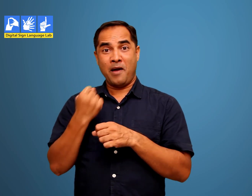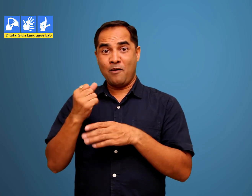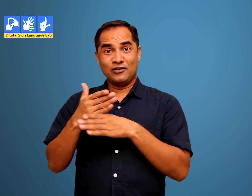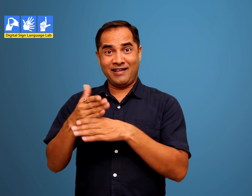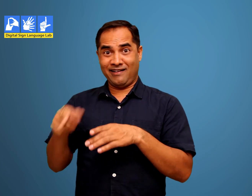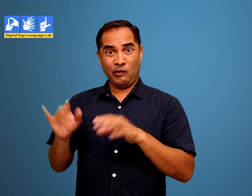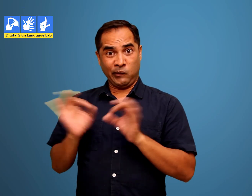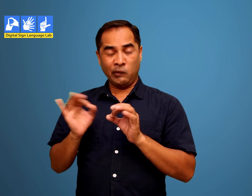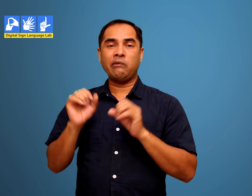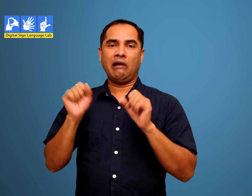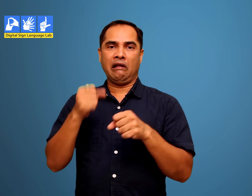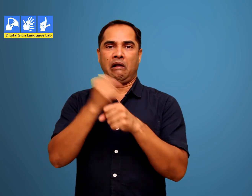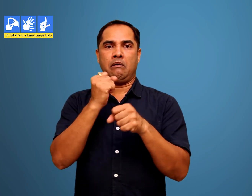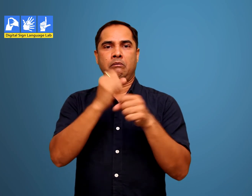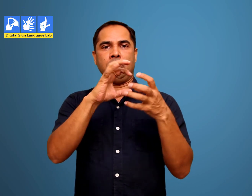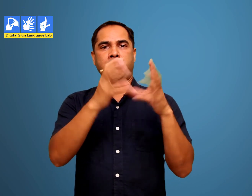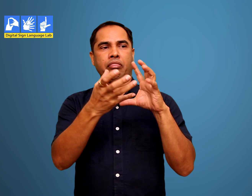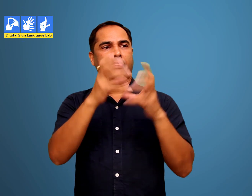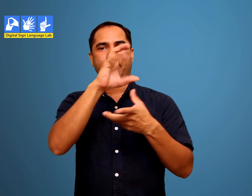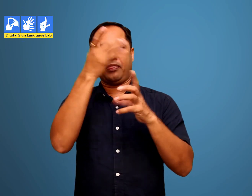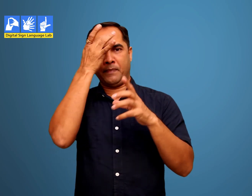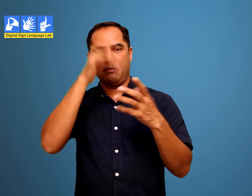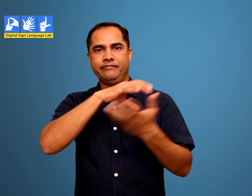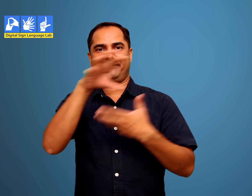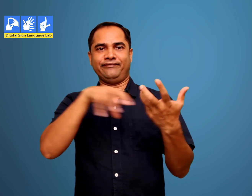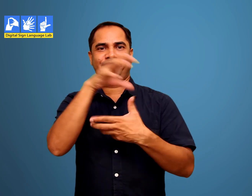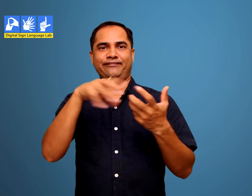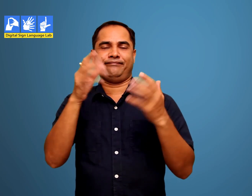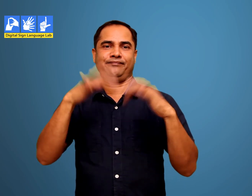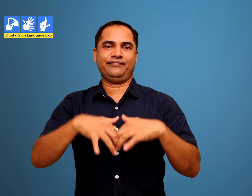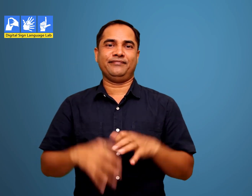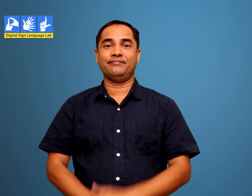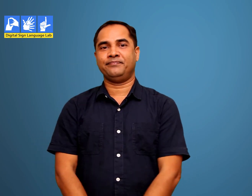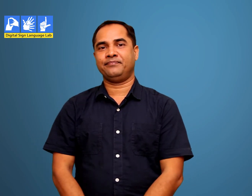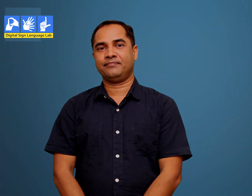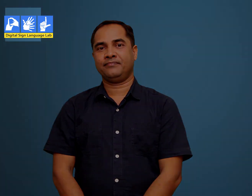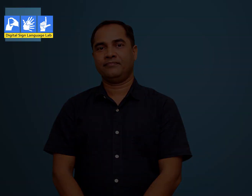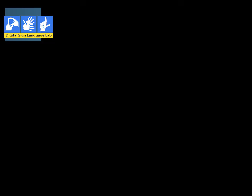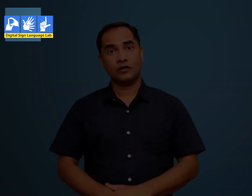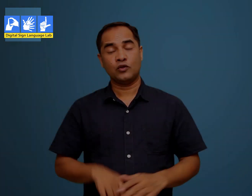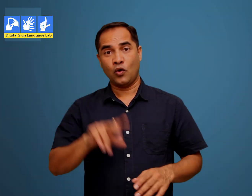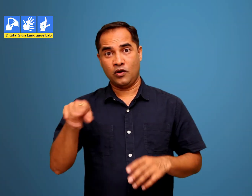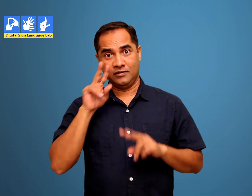there is no power sharing, the entire government can collapse. Now you have